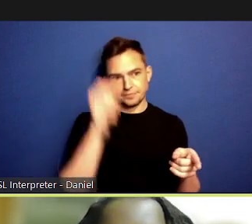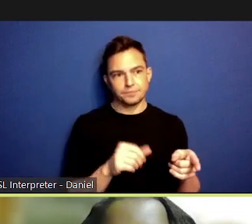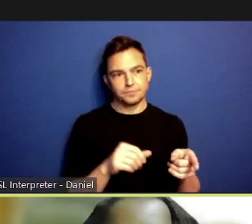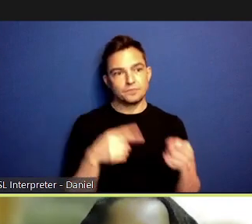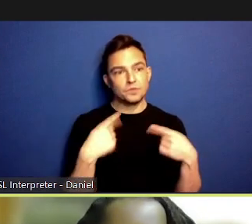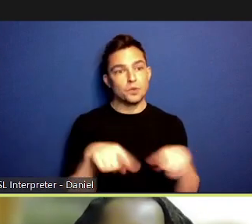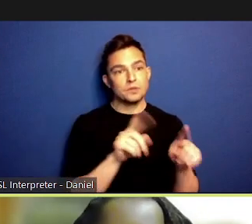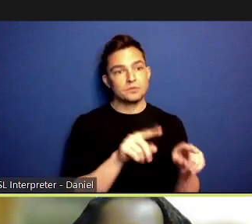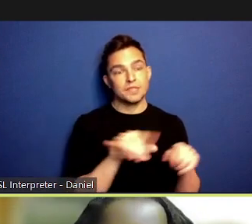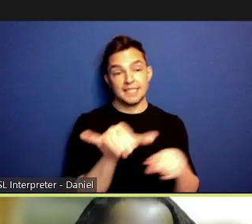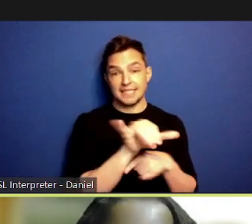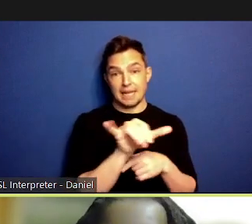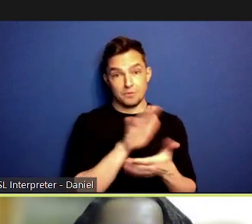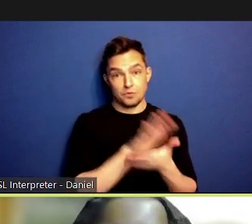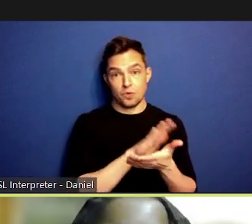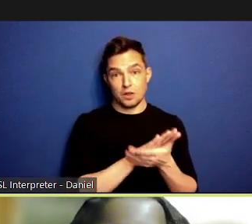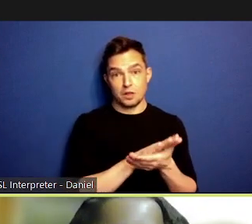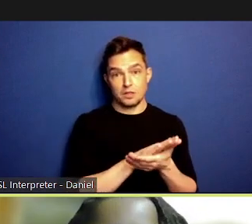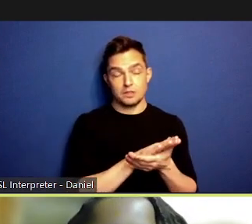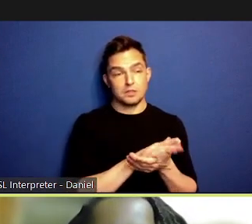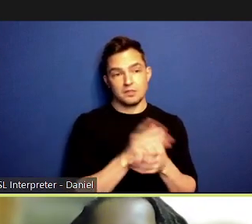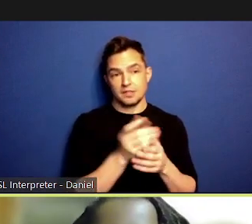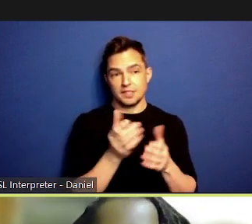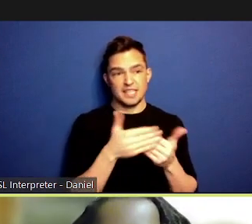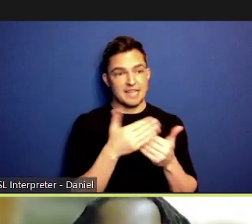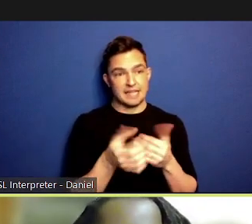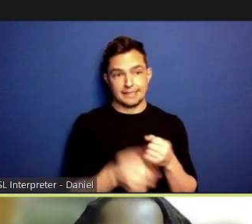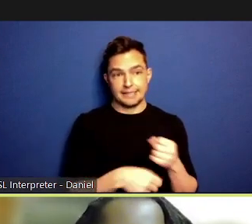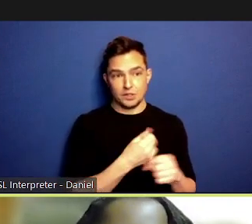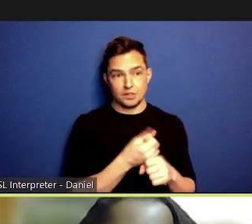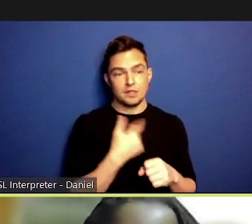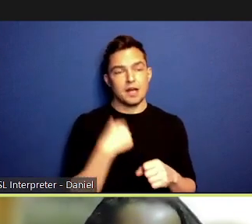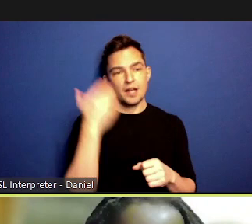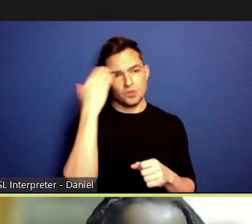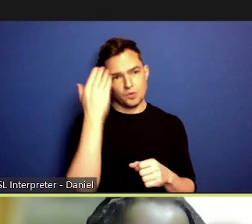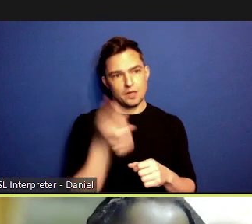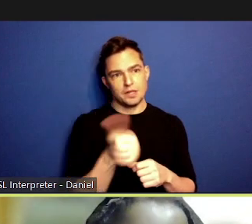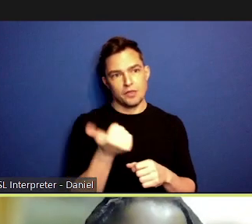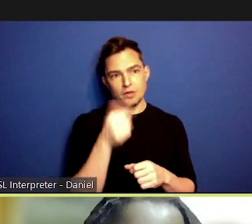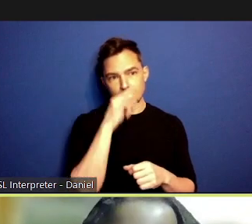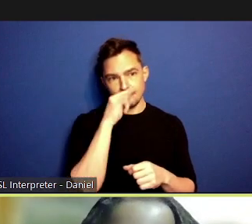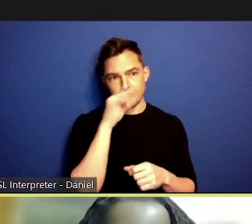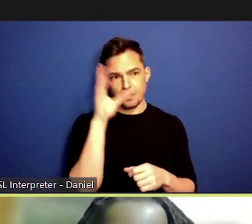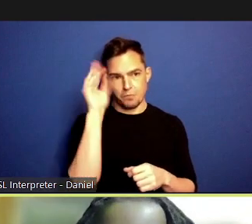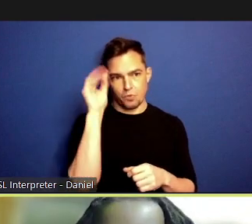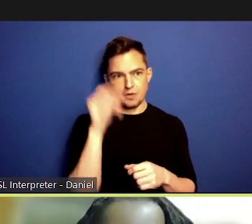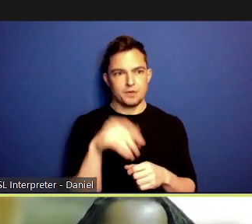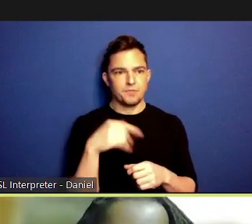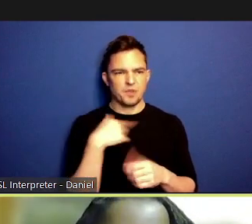same school, just the following year, I knew about another boy who we are going to call